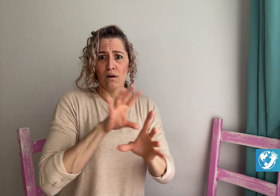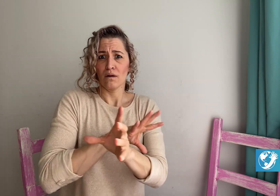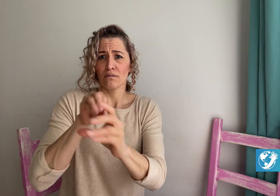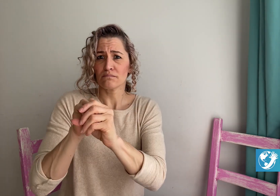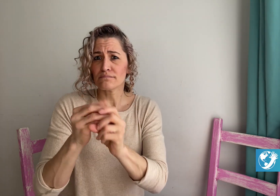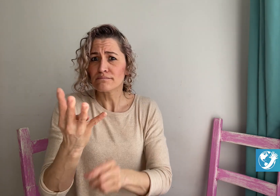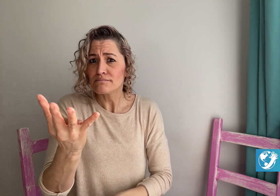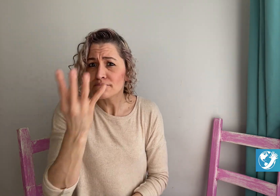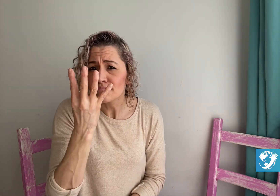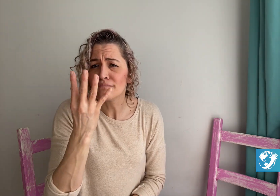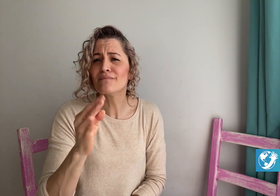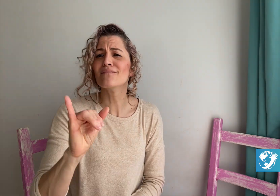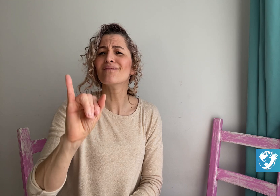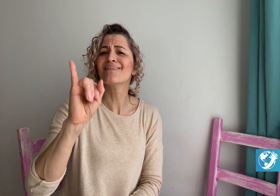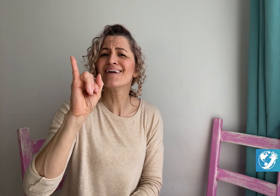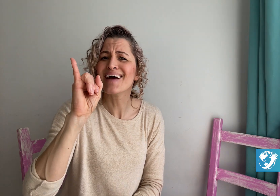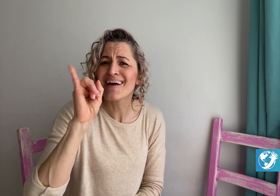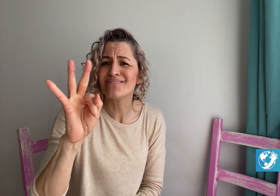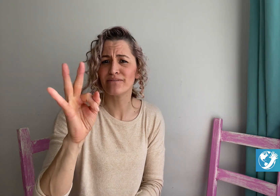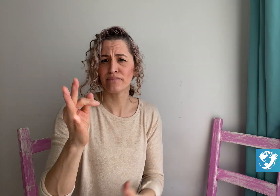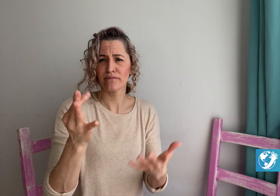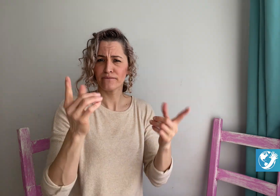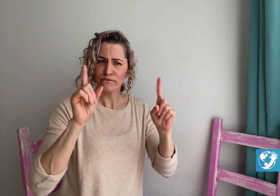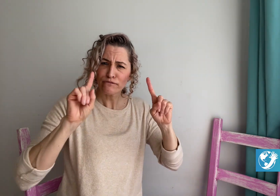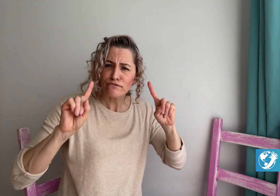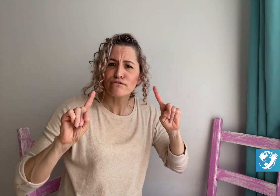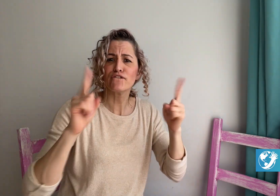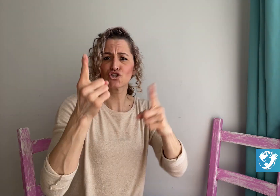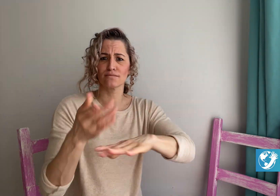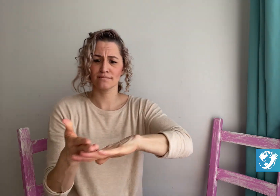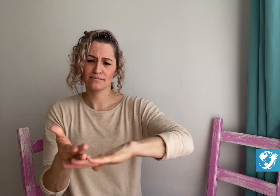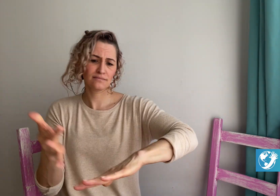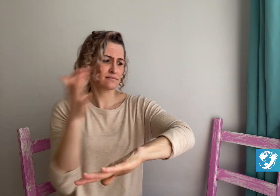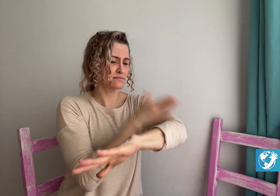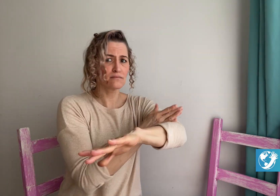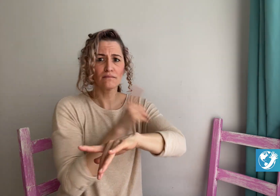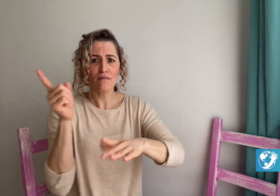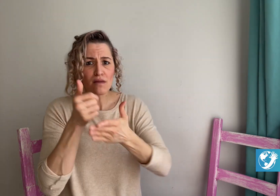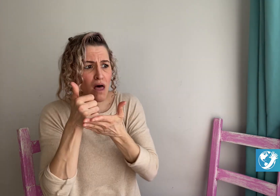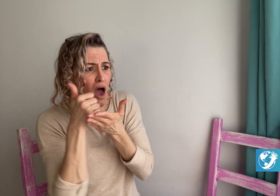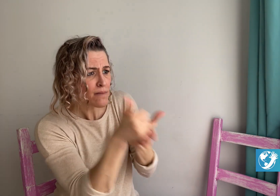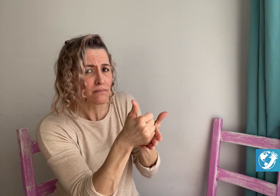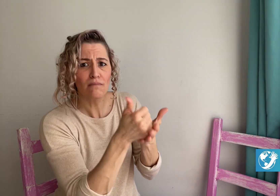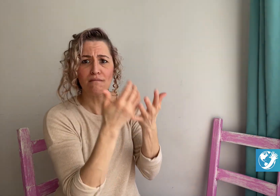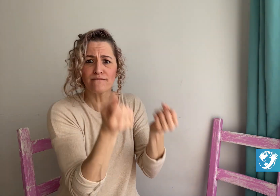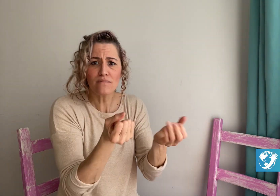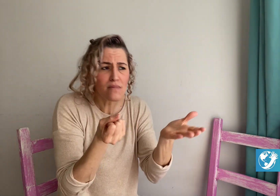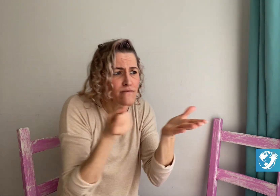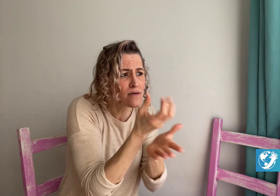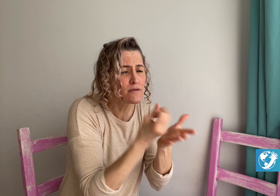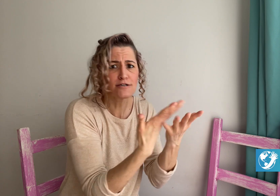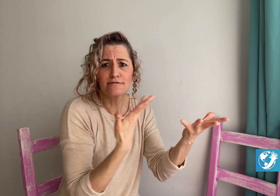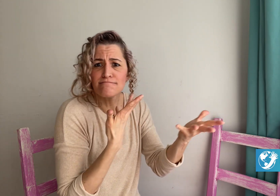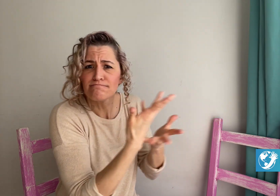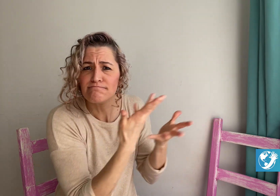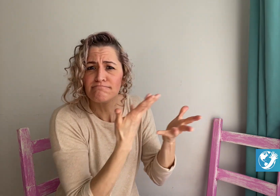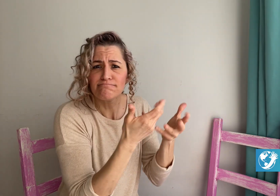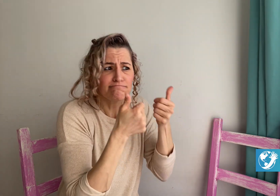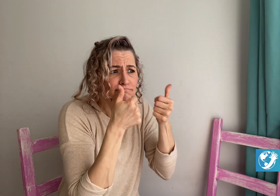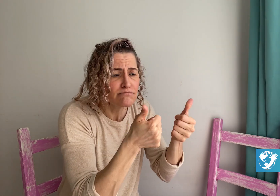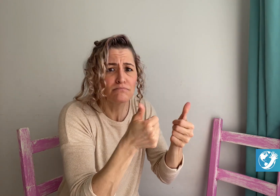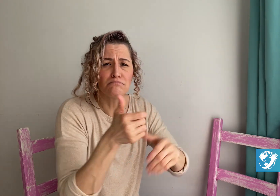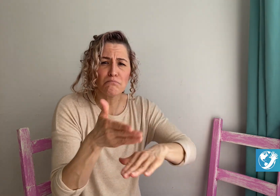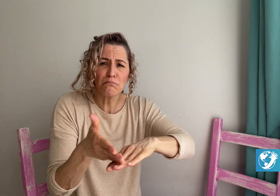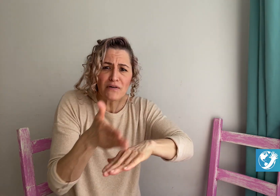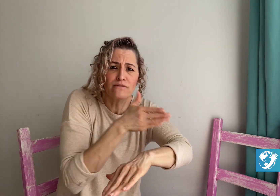prison if they received the resources they need before